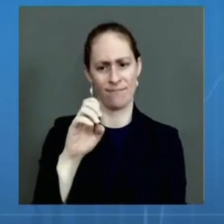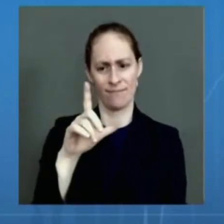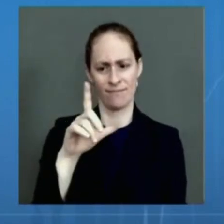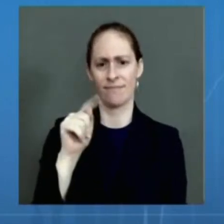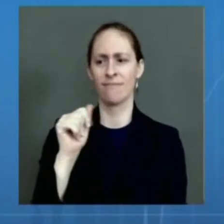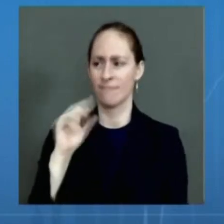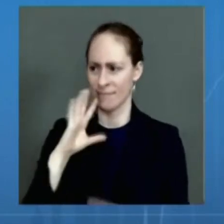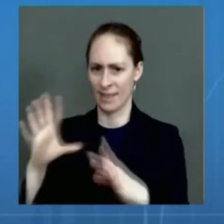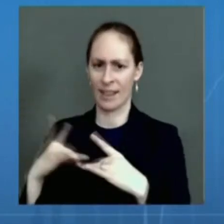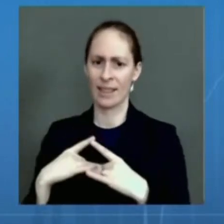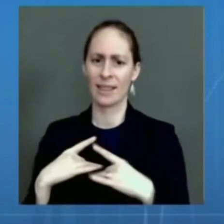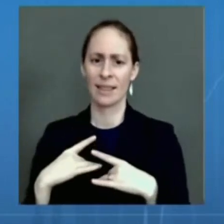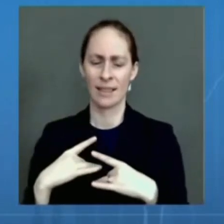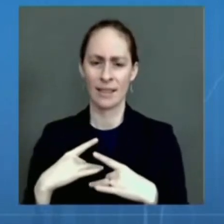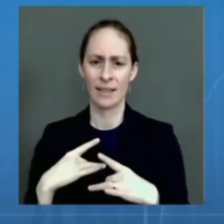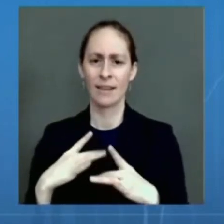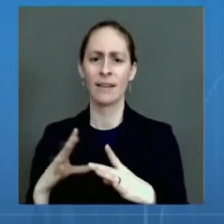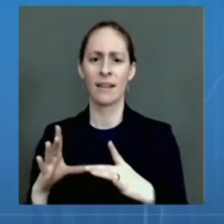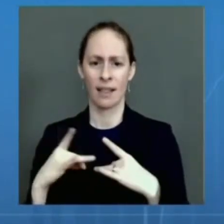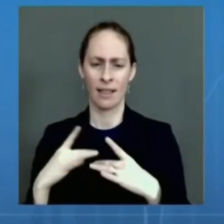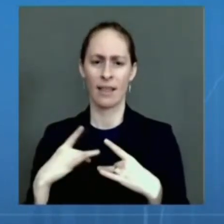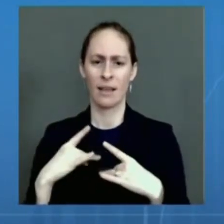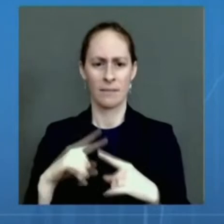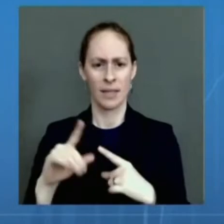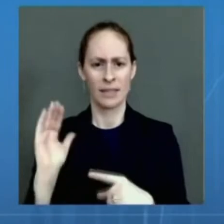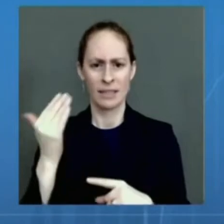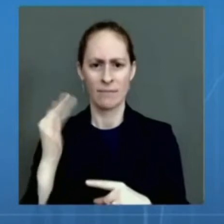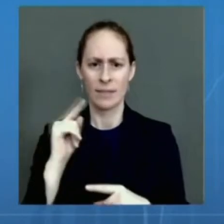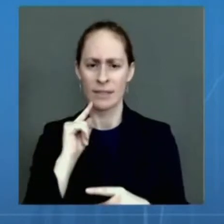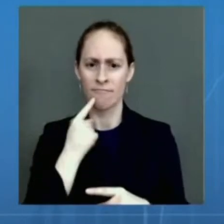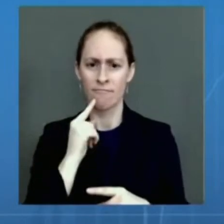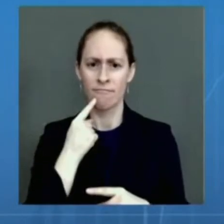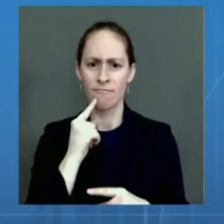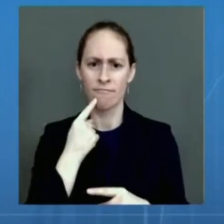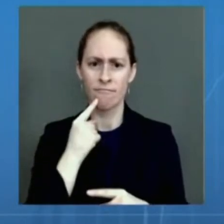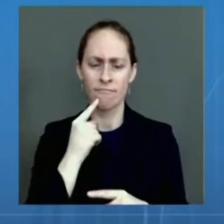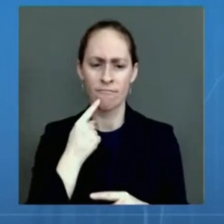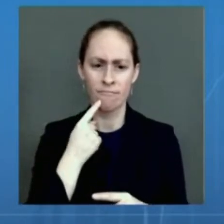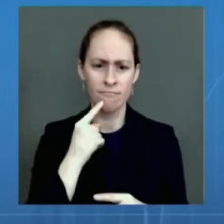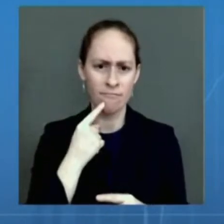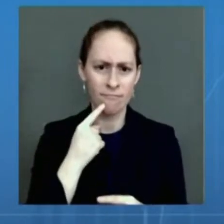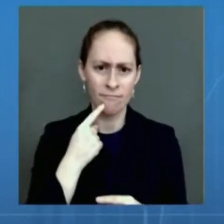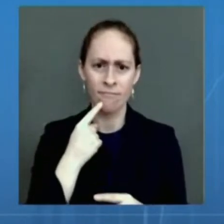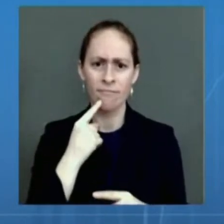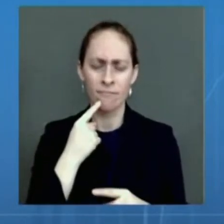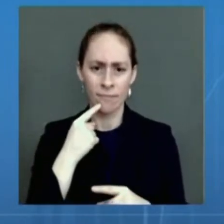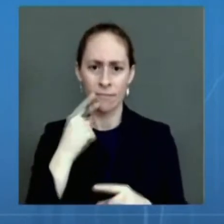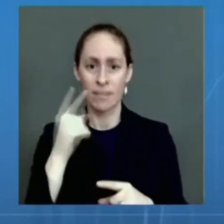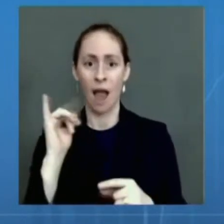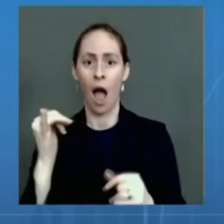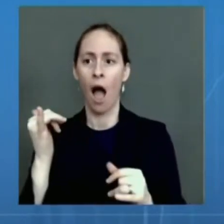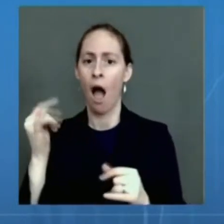EVIDENCE WITH THE BREAKTHROUGH INFECTIONS THAT THEY'RE MORE SEVERE IN ANY WAY? IS THERE ANY EVIDENCE TOO THAT YOU COULD TALK ABOUT WITH LONG